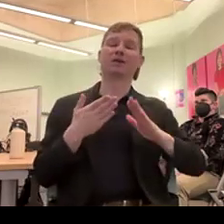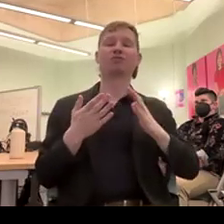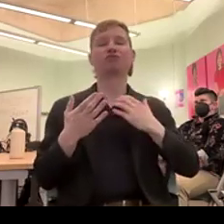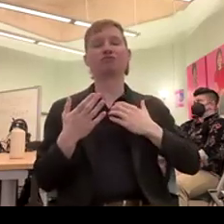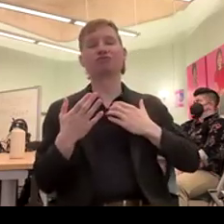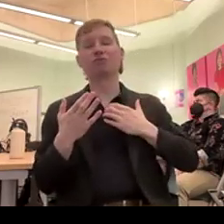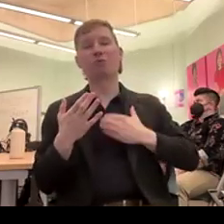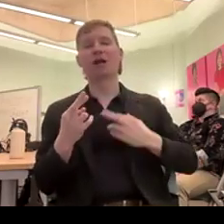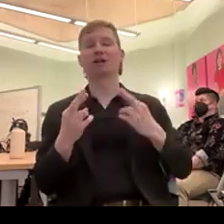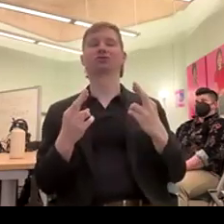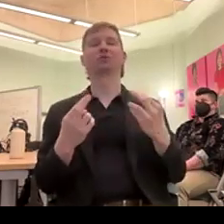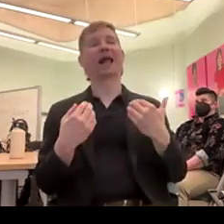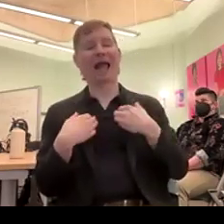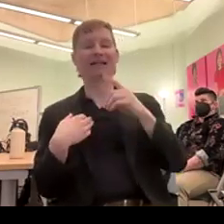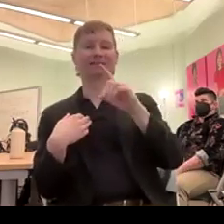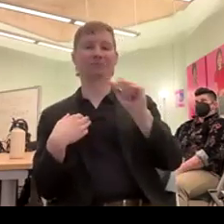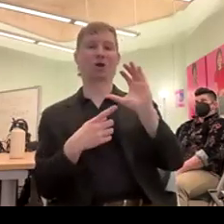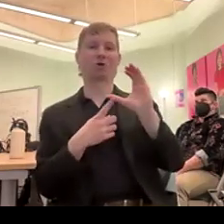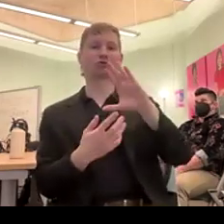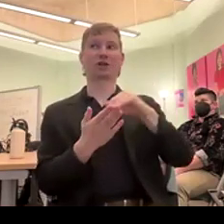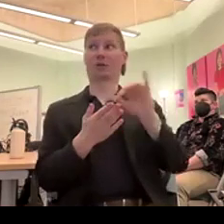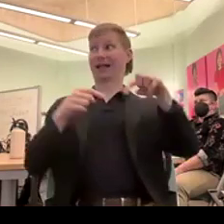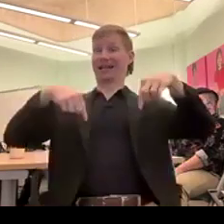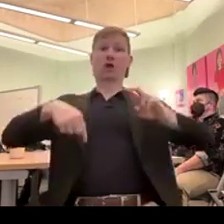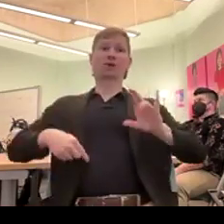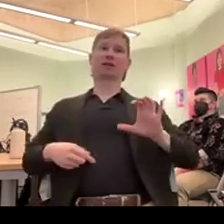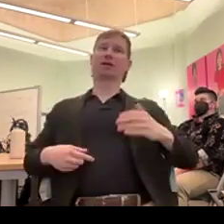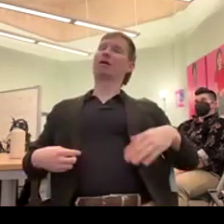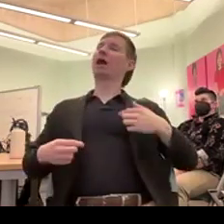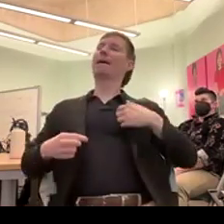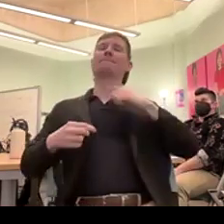I wish that my campus, I'm going to be honest, I really wish we had an actual Disability